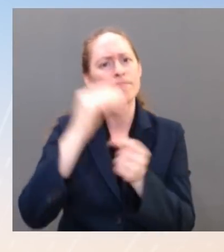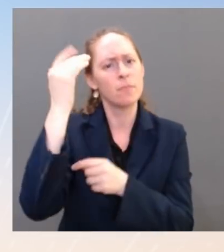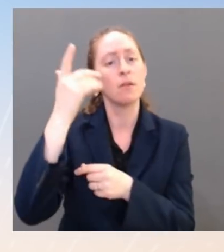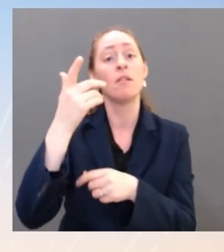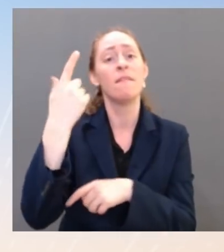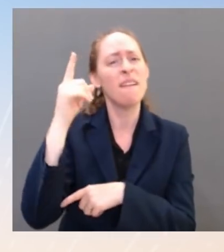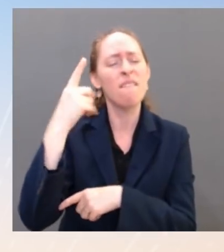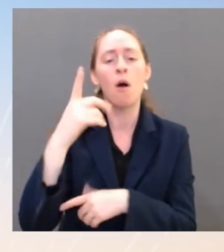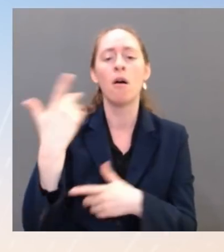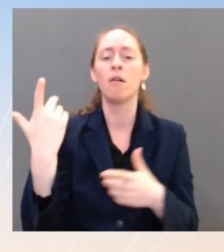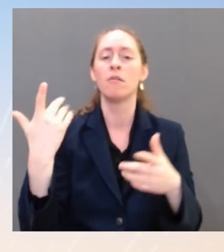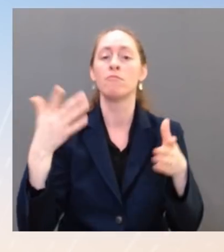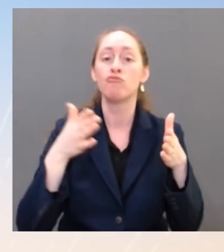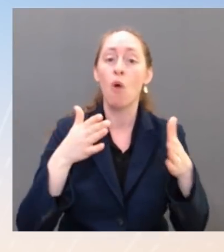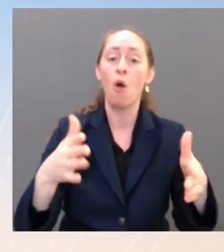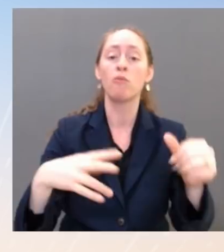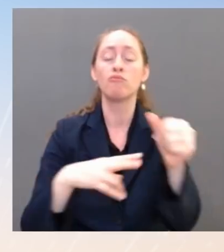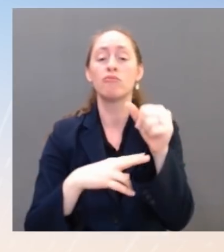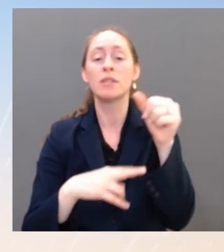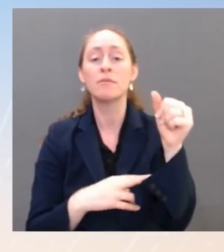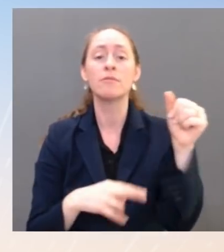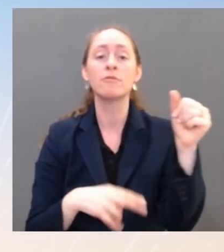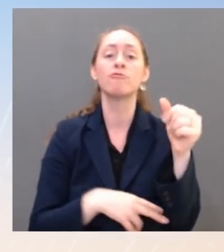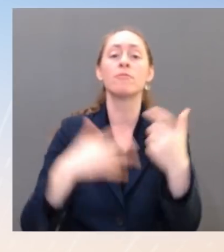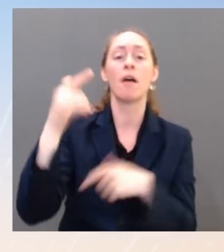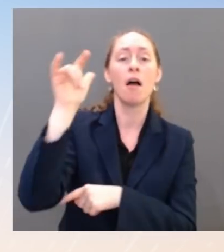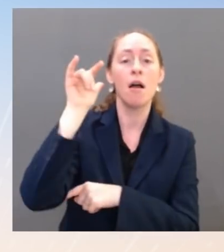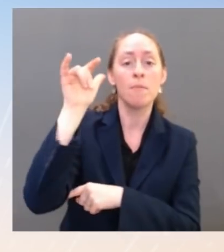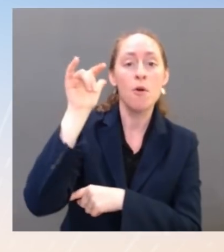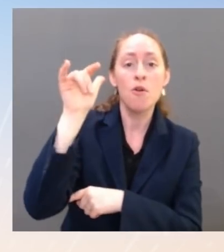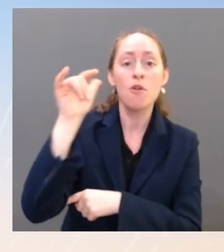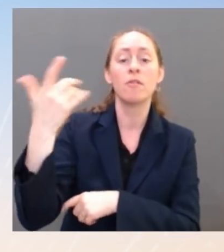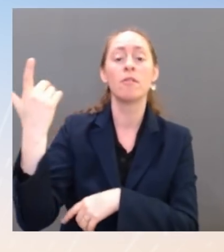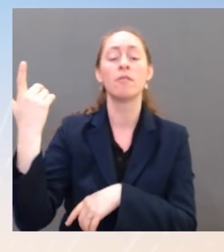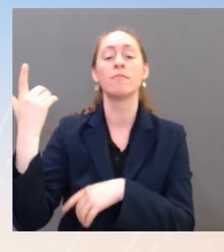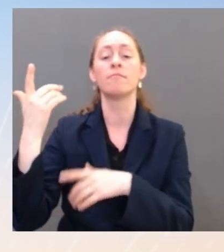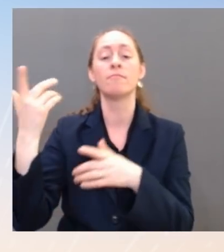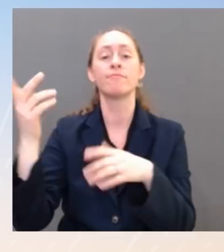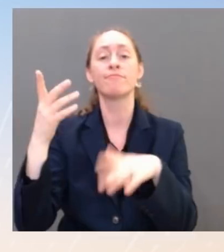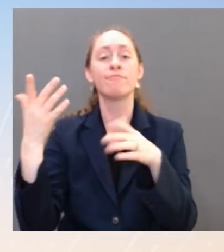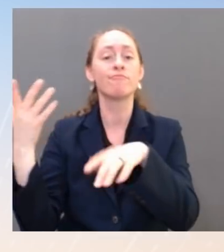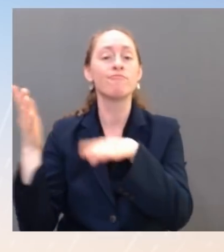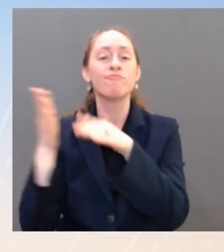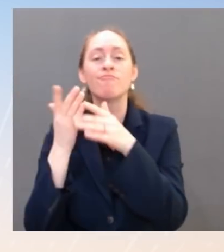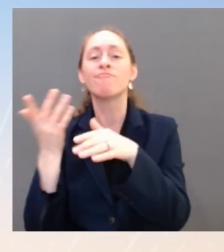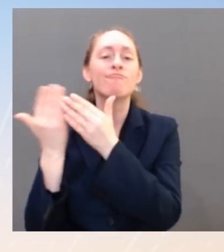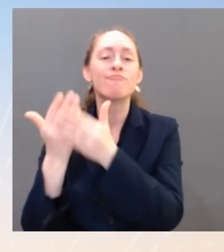the waterways to eradicate, lead in the pipes, to actually redo all of the Great Lakes,